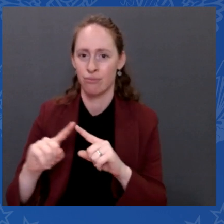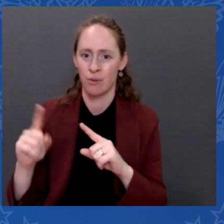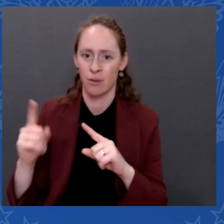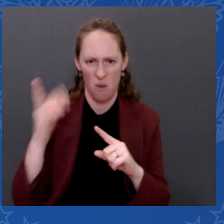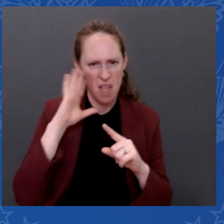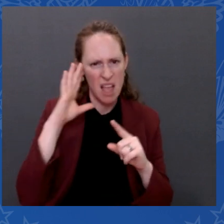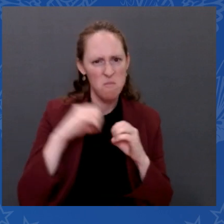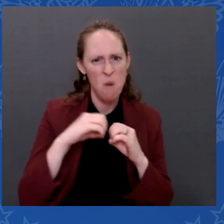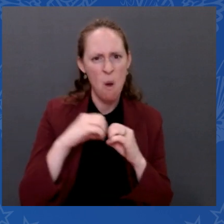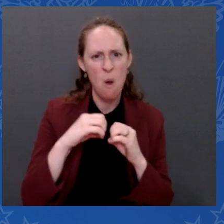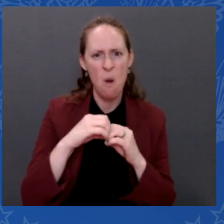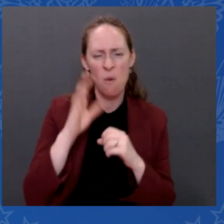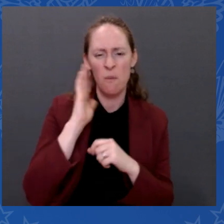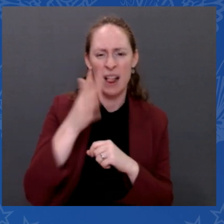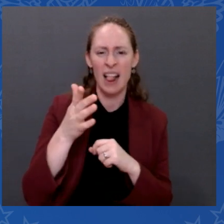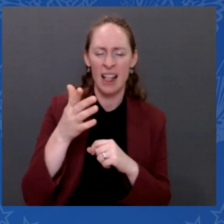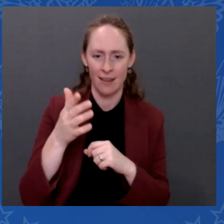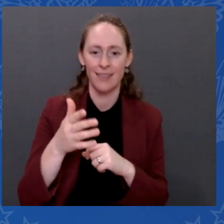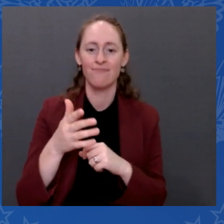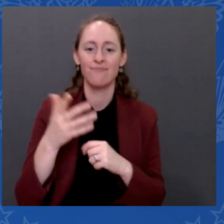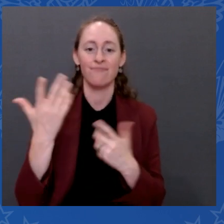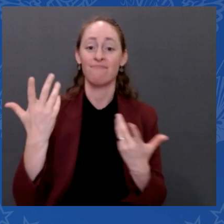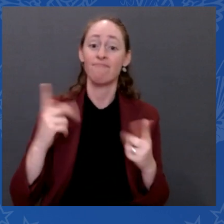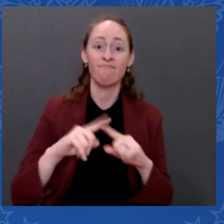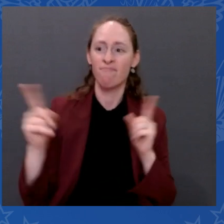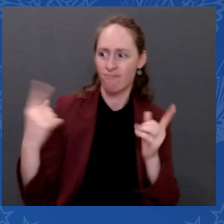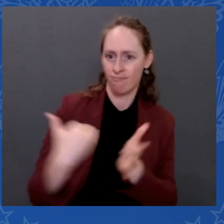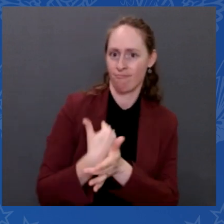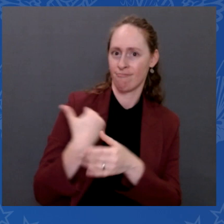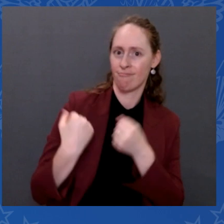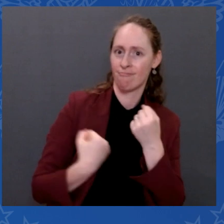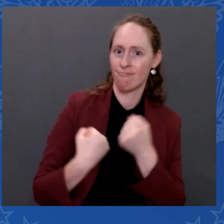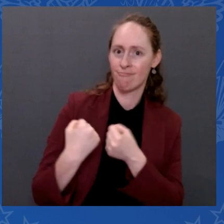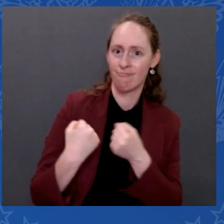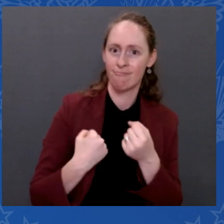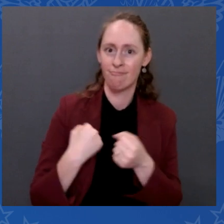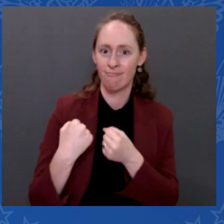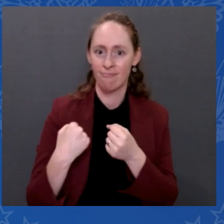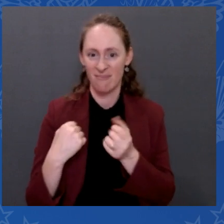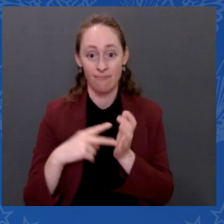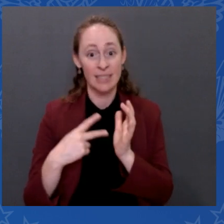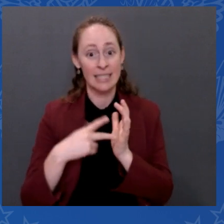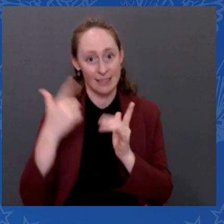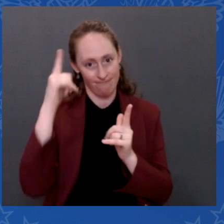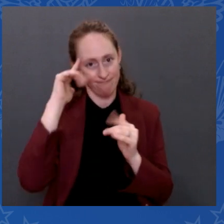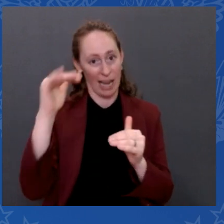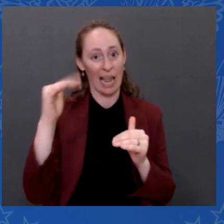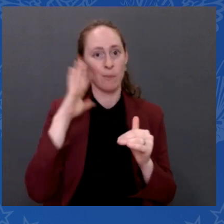I think that's part of the reason why the industry is so far behind now. As the -- as the demand increased for vehicles,